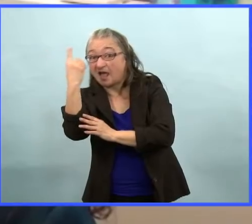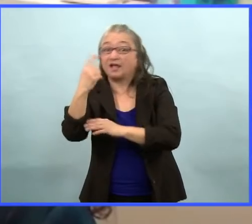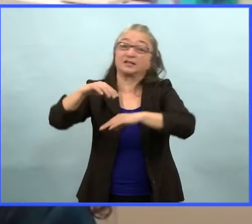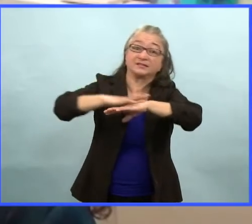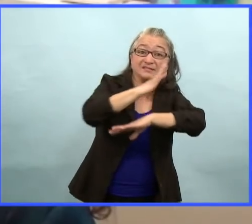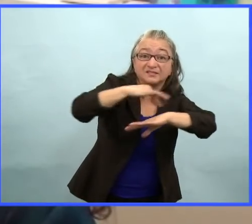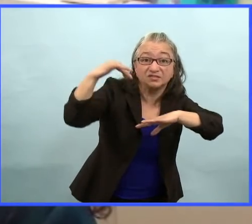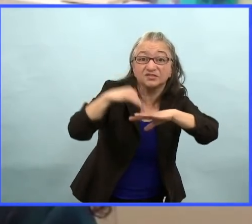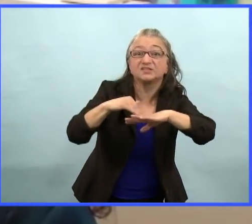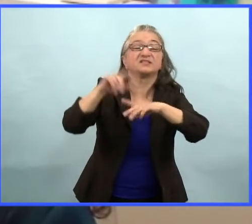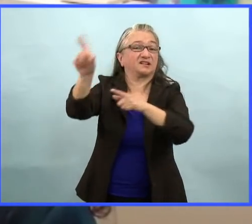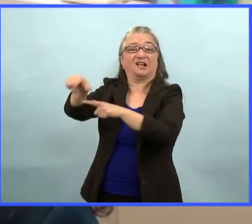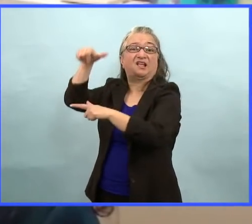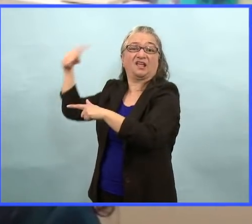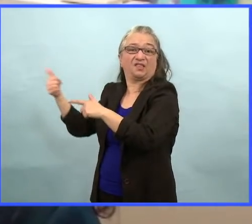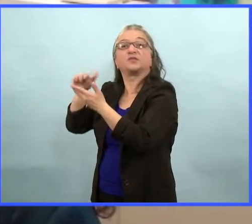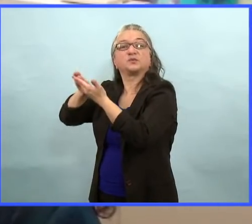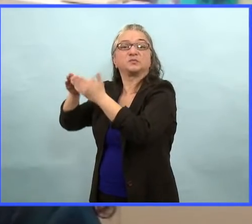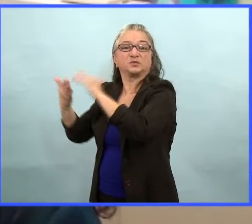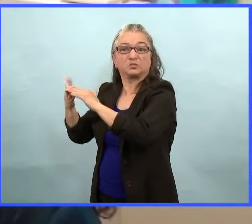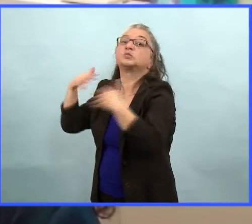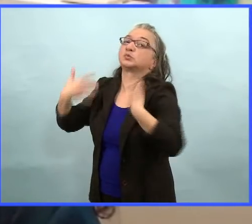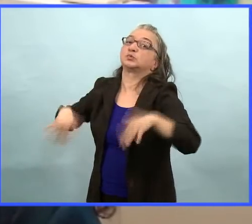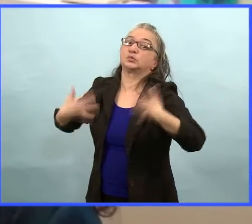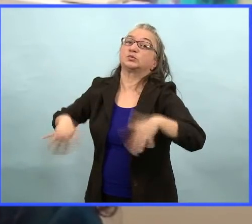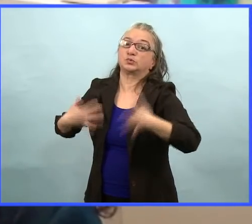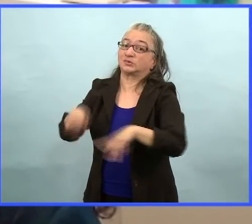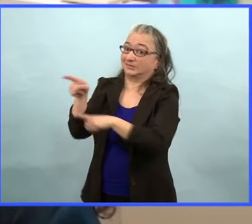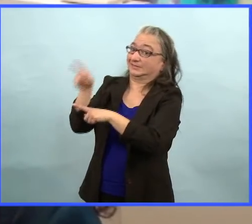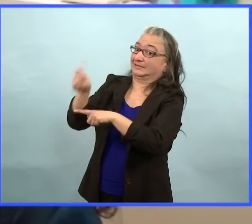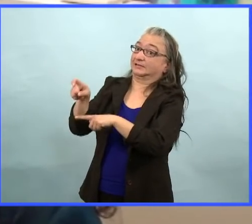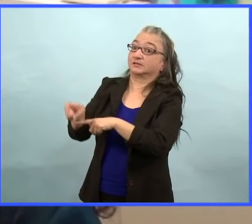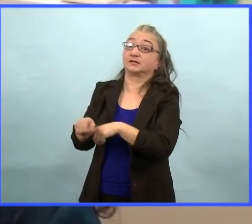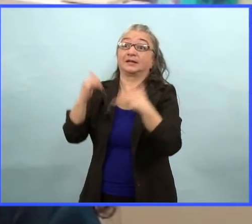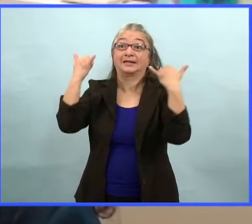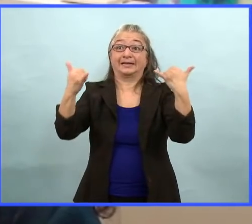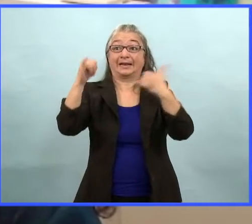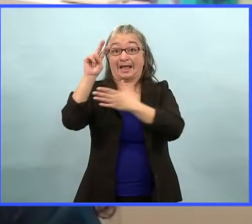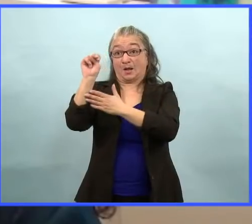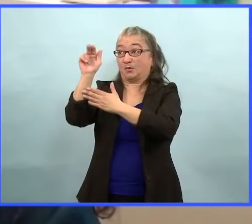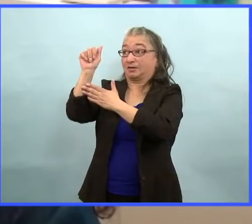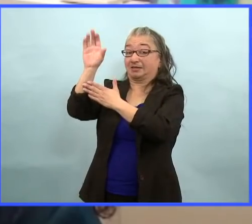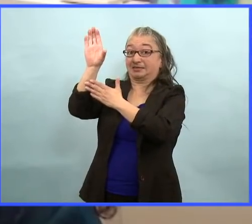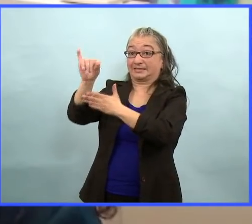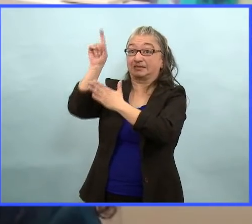and so adopting that nasty recommendation that those 12 and up who are members of